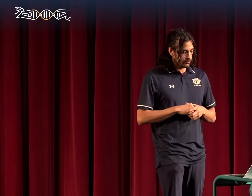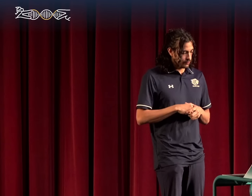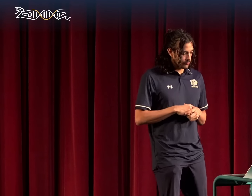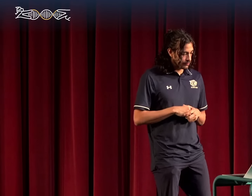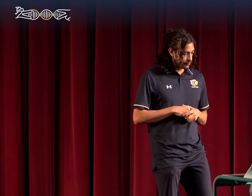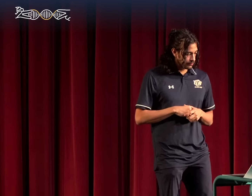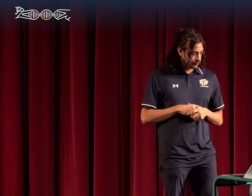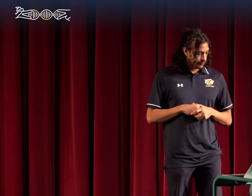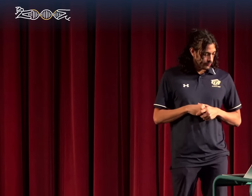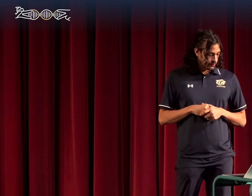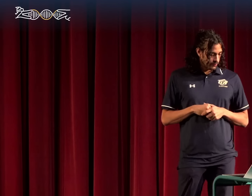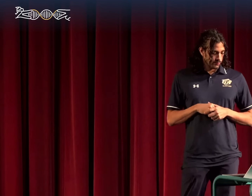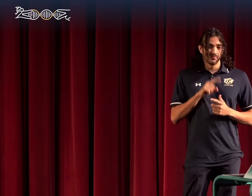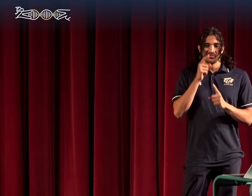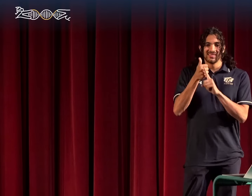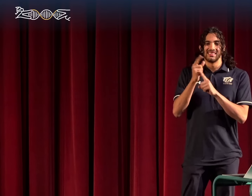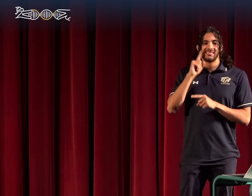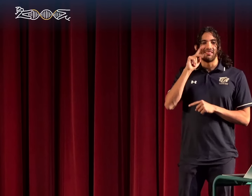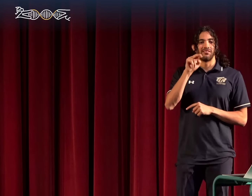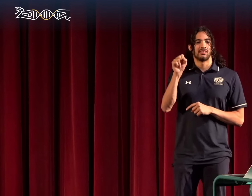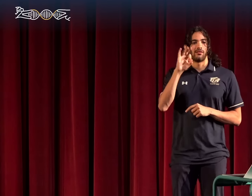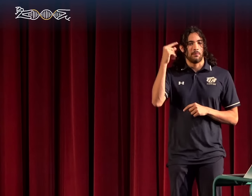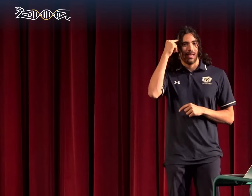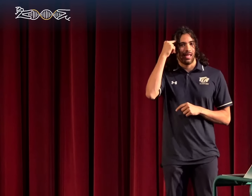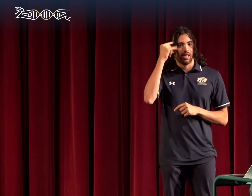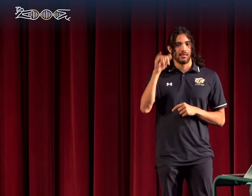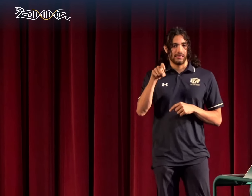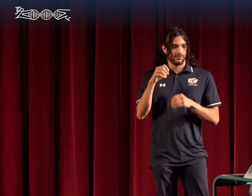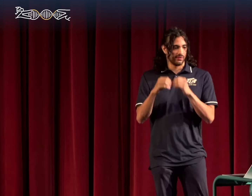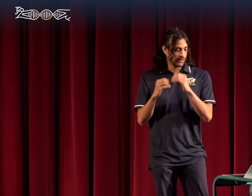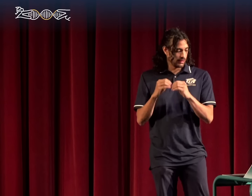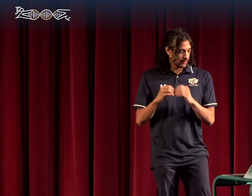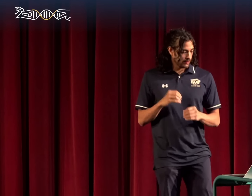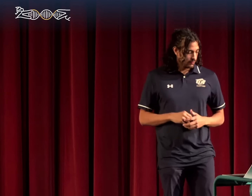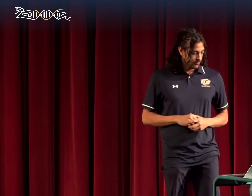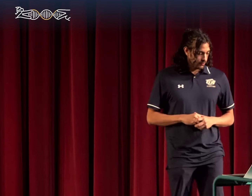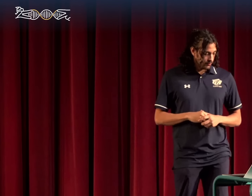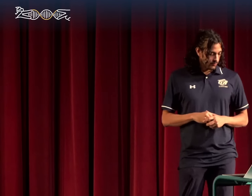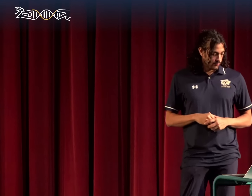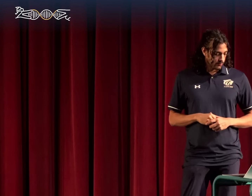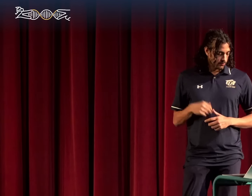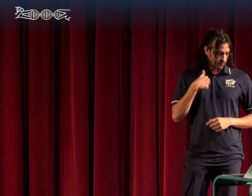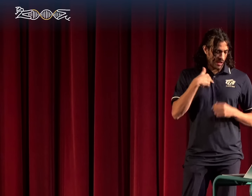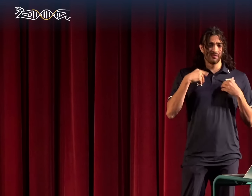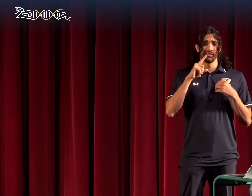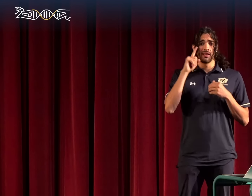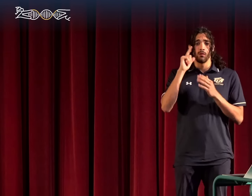at Deaf people that's critical here, deafness and idea of deafness is what needs curing.